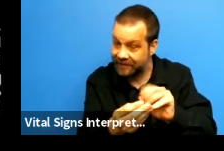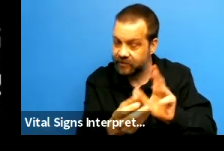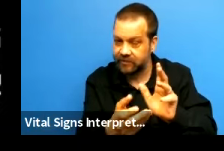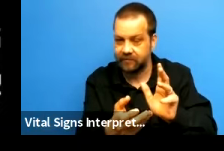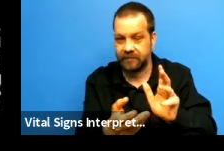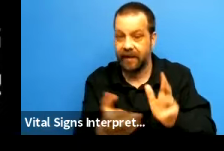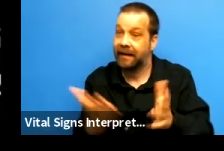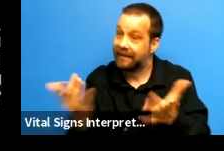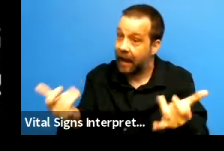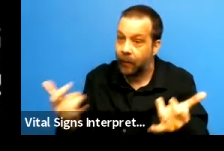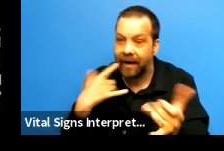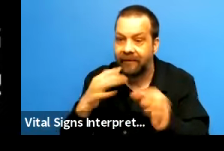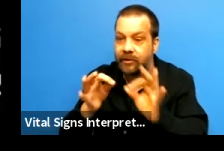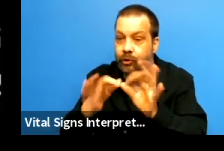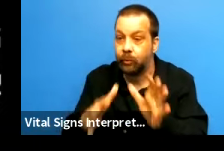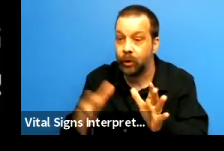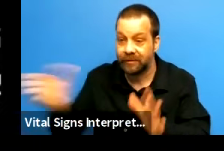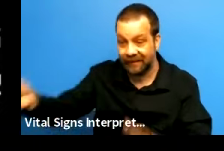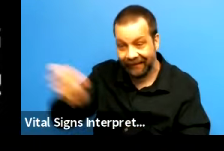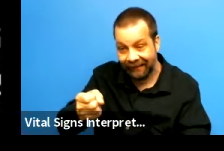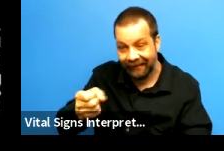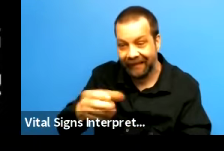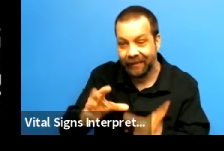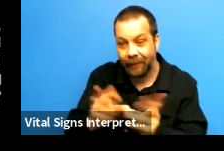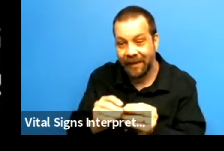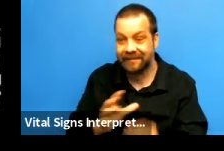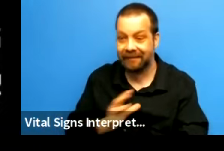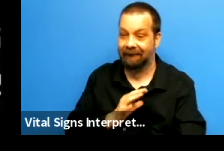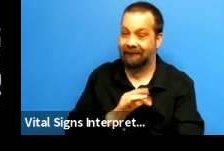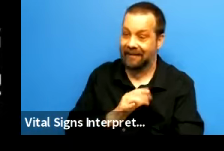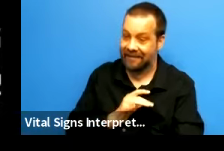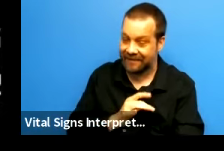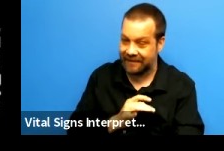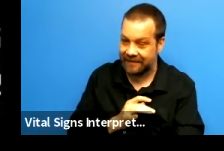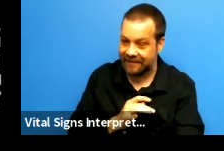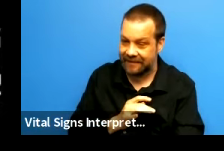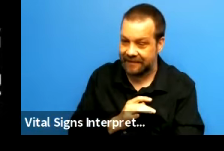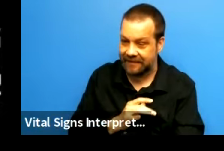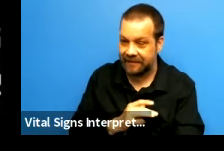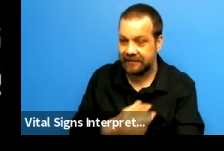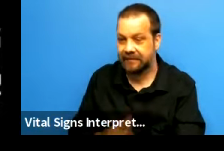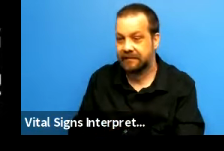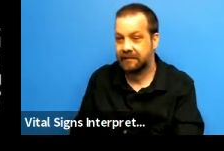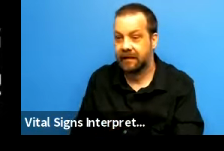interpreters in our meetings without having to fight for it.